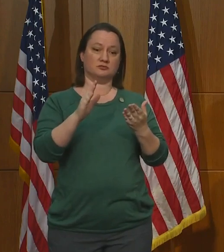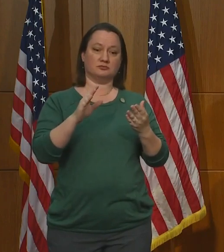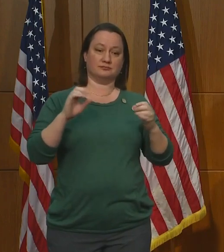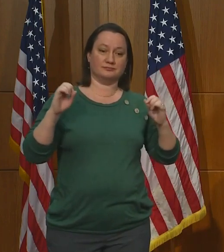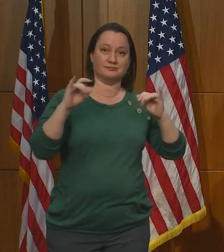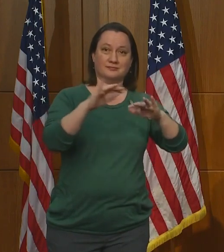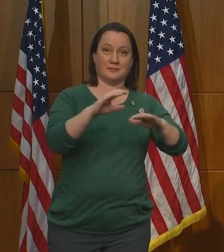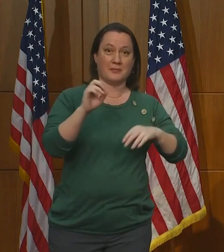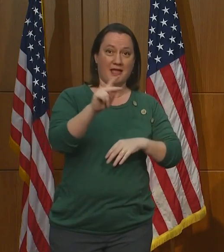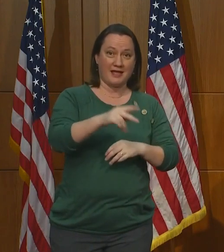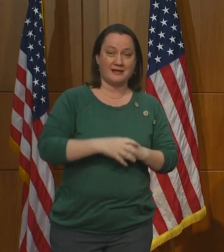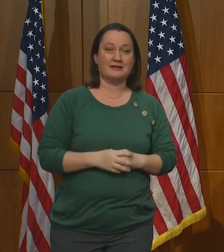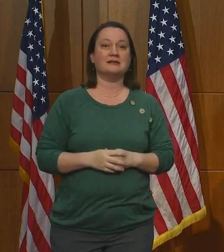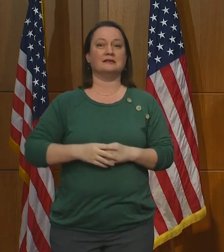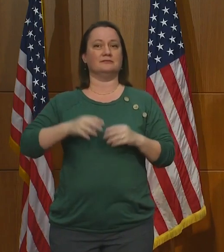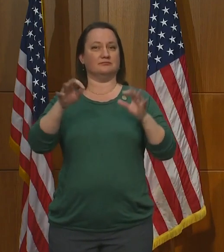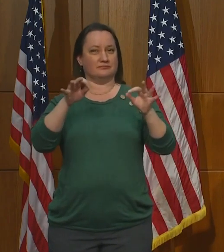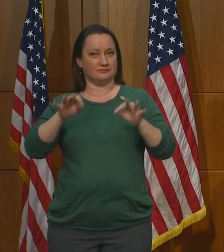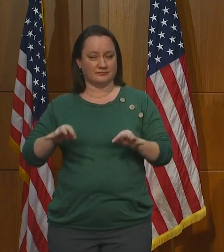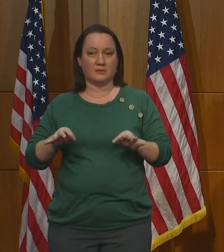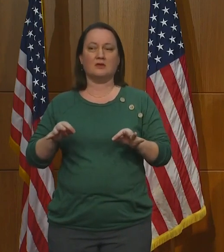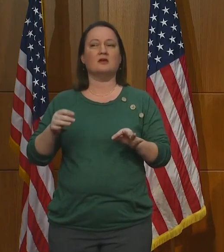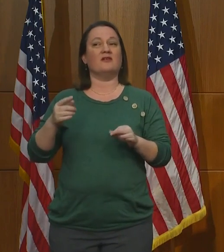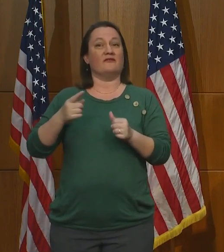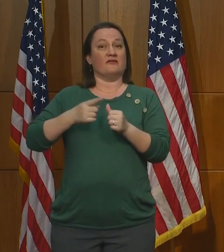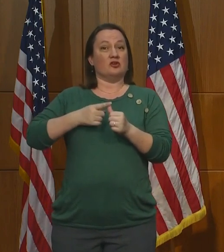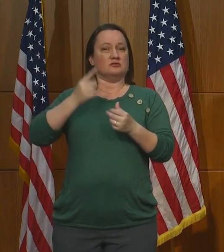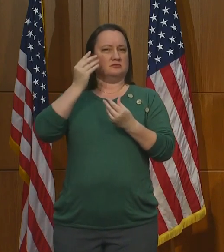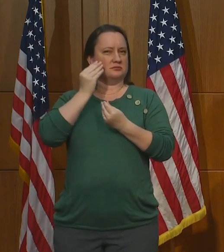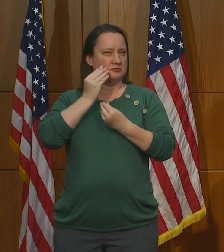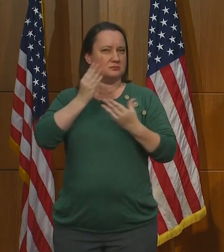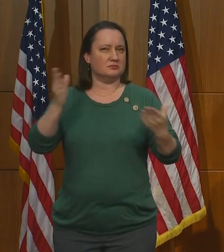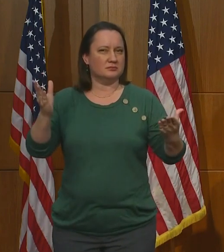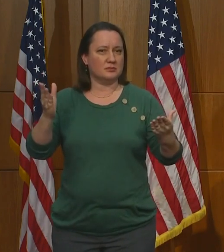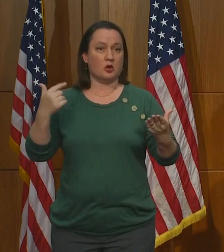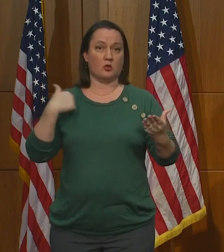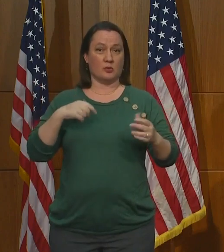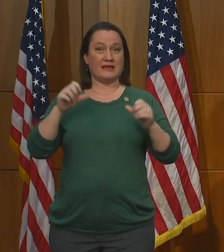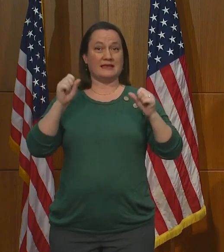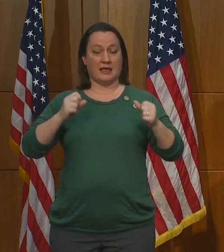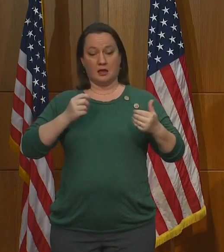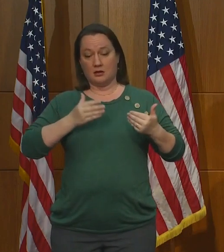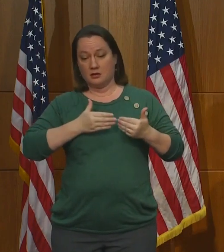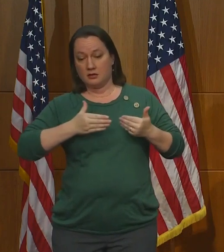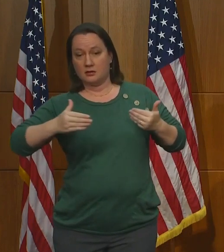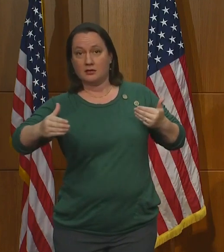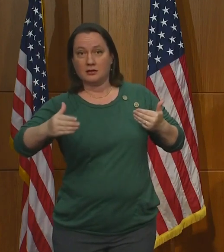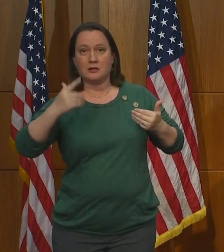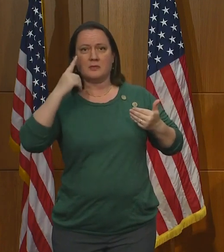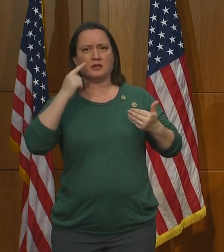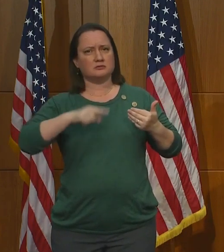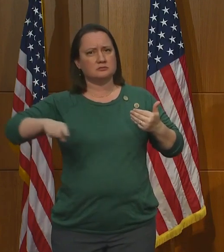UNIVERSITY CAMPUSES THAT WE'RE ABLE TO DO WHAT WE'RE DOING BECAUSE OF YOU AS VIRGINIANS-